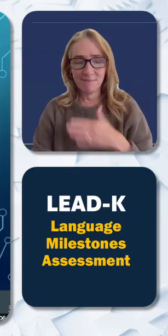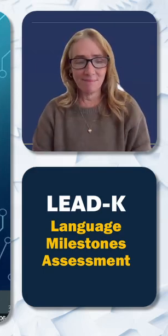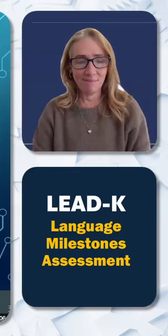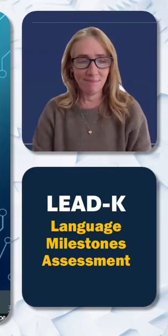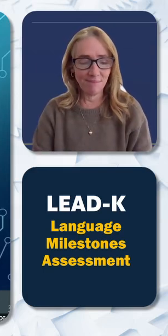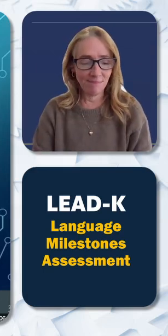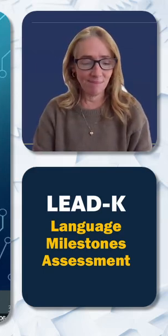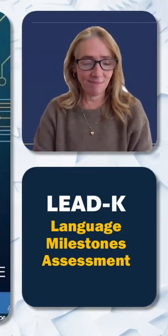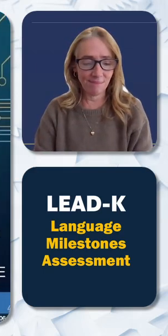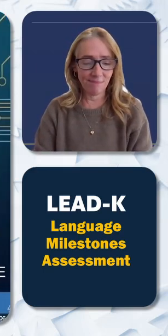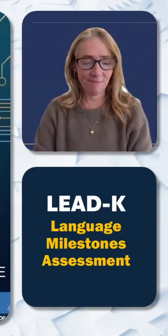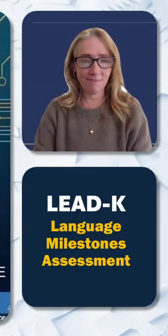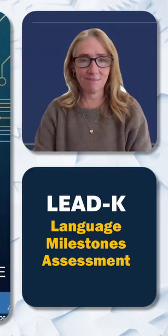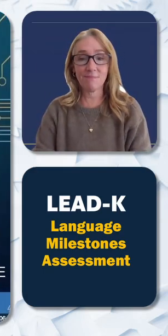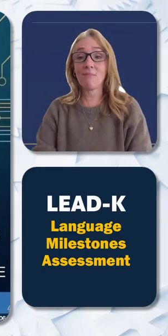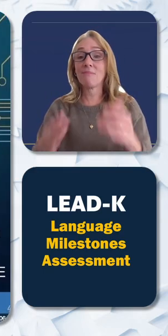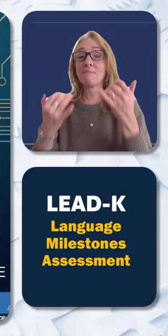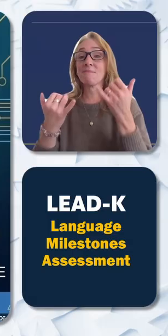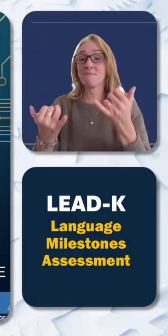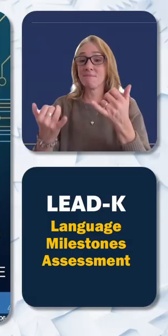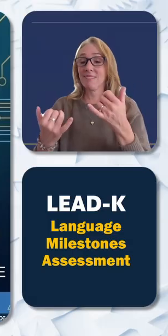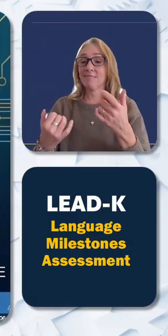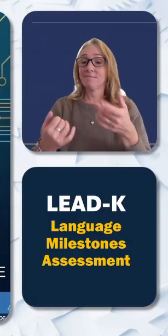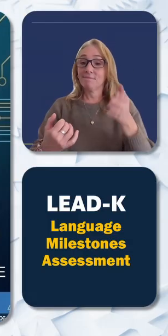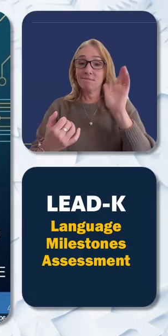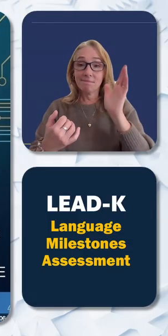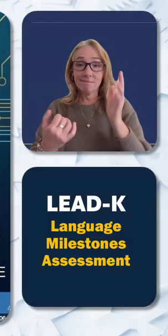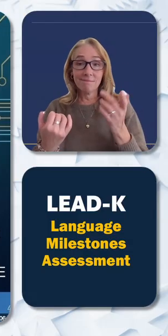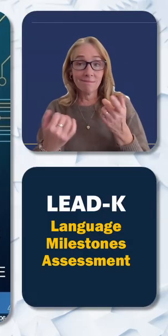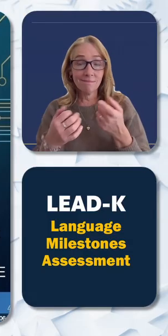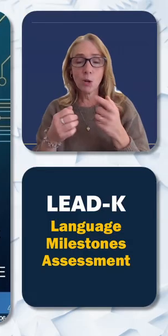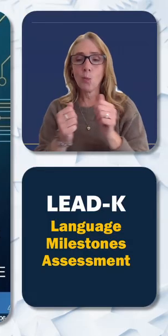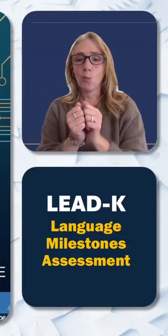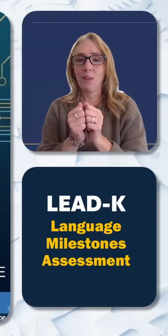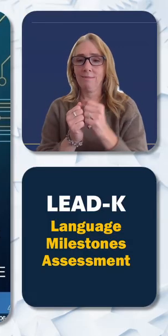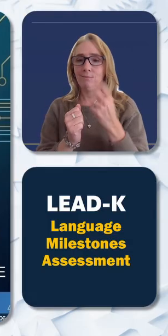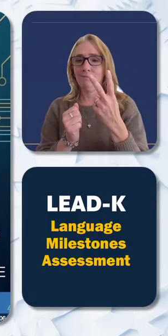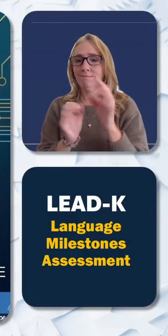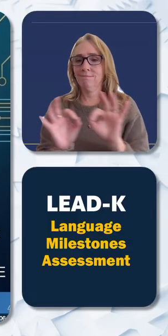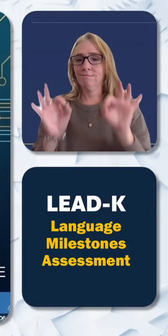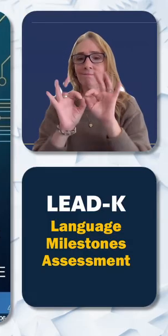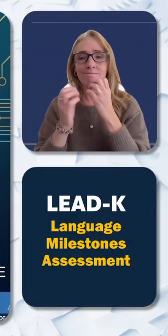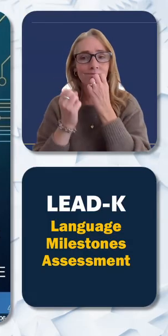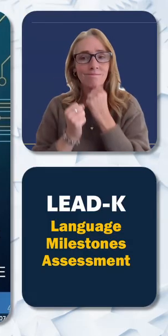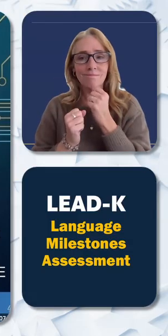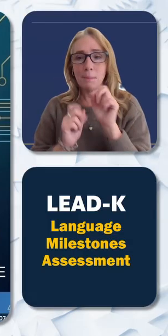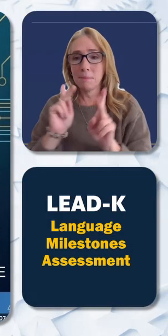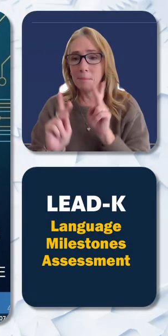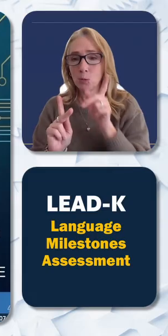Next slide, please.